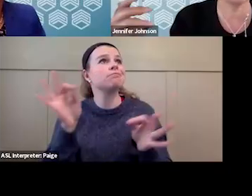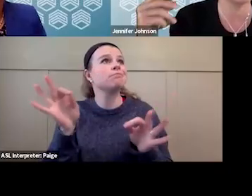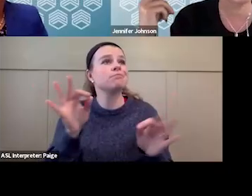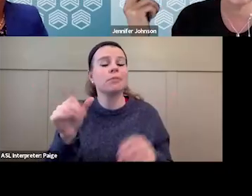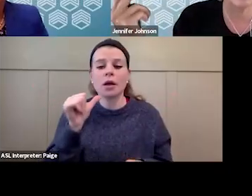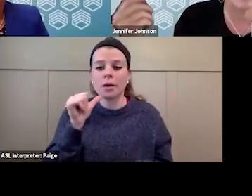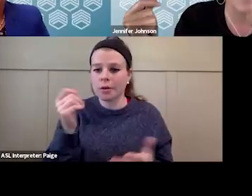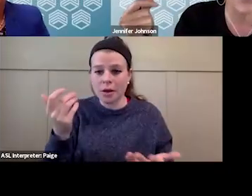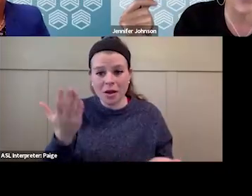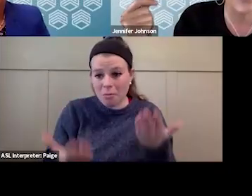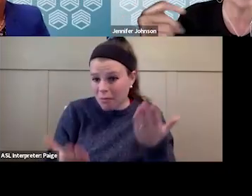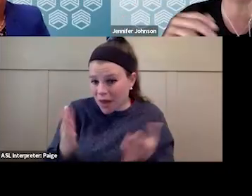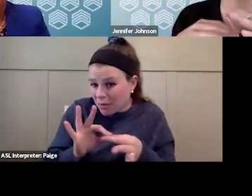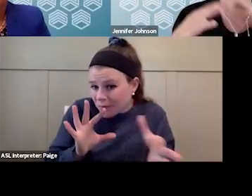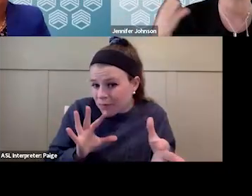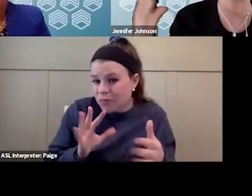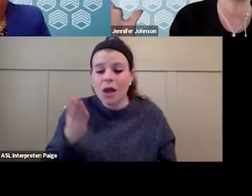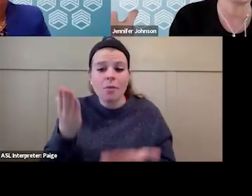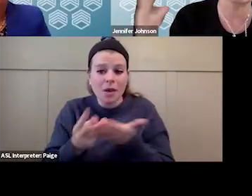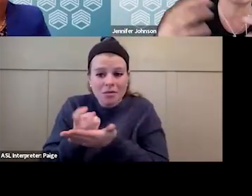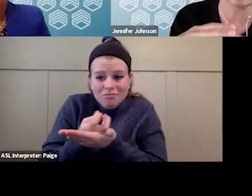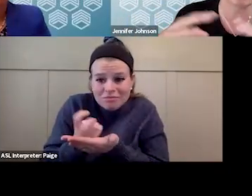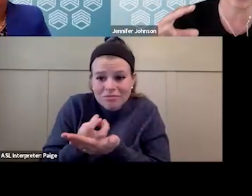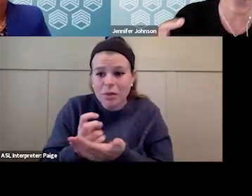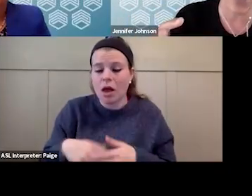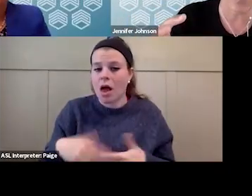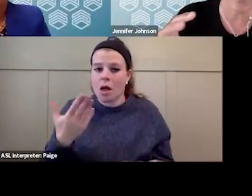It could be an epileptic seizure. It could be so many things that we don't know.